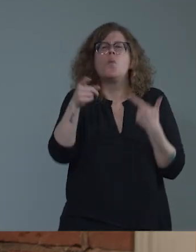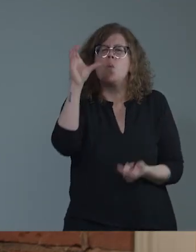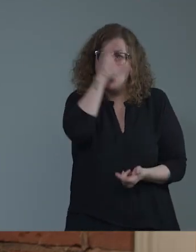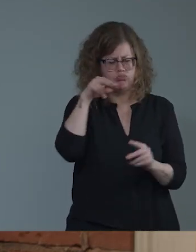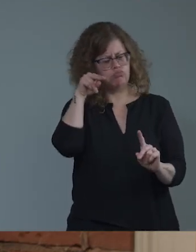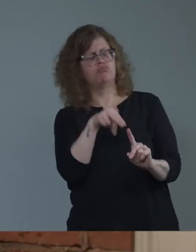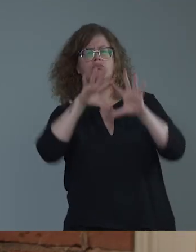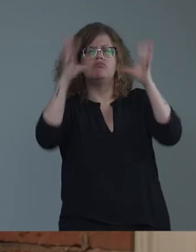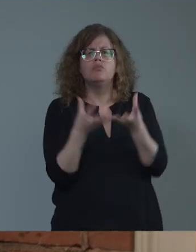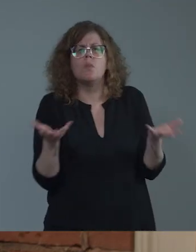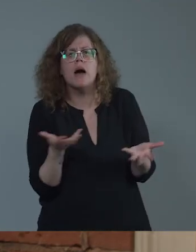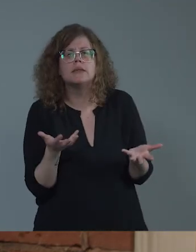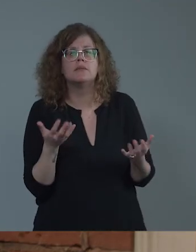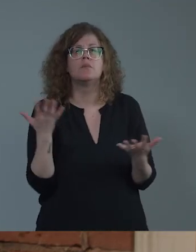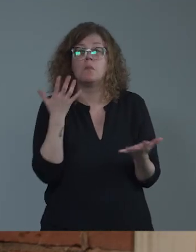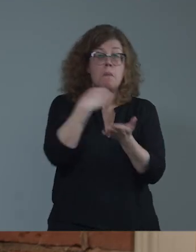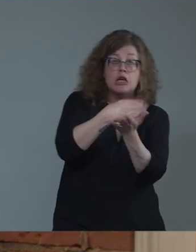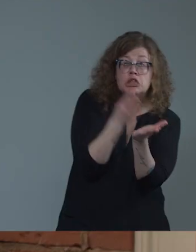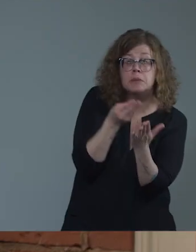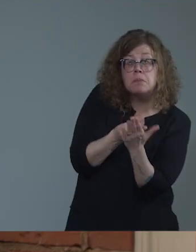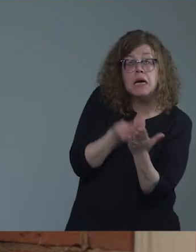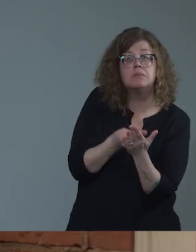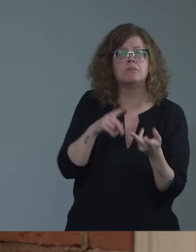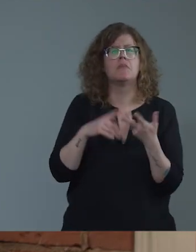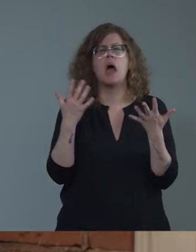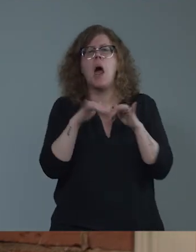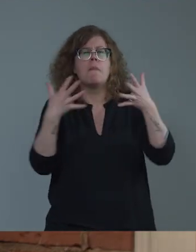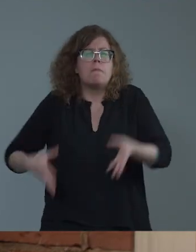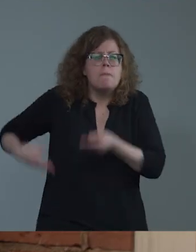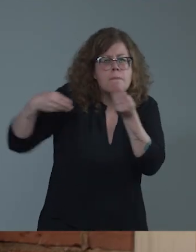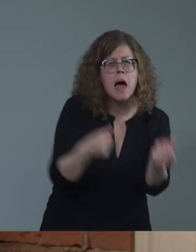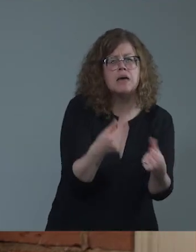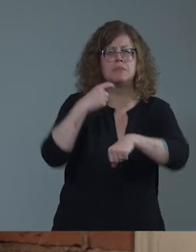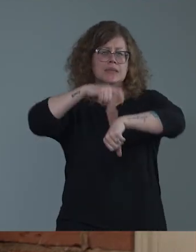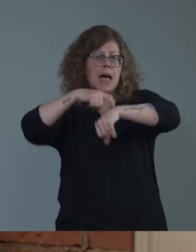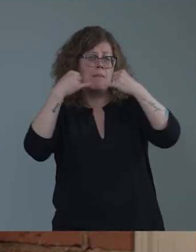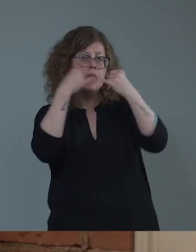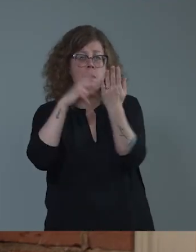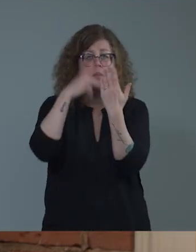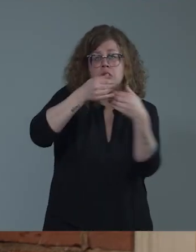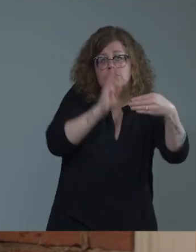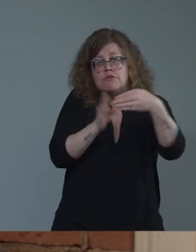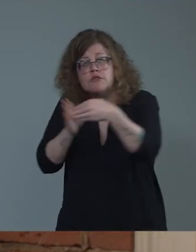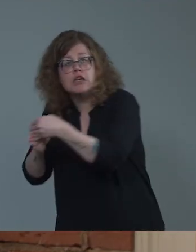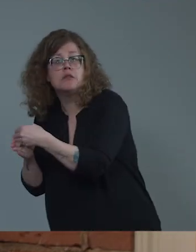You want to include an engagement plan for how you're going to include the public in that process. You want to have a communications plan, how you're going to share the story